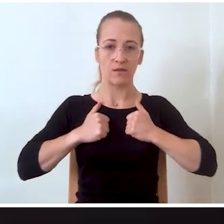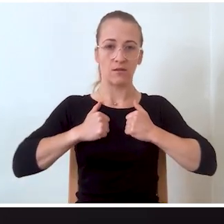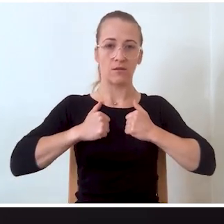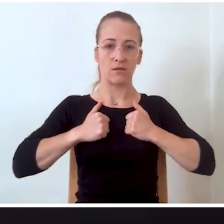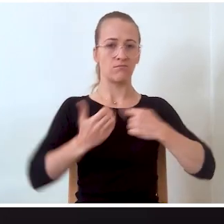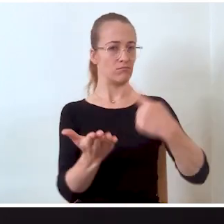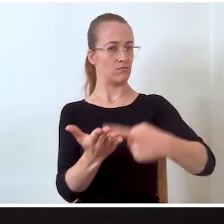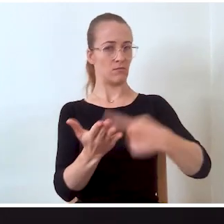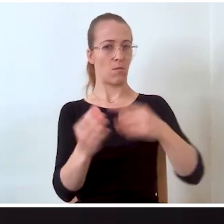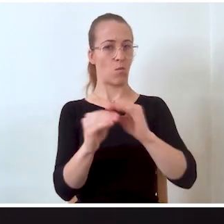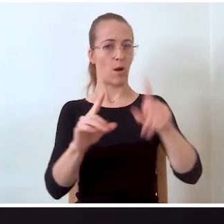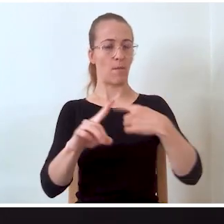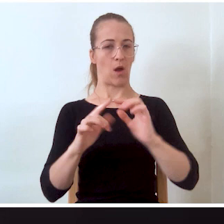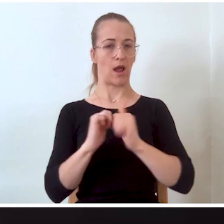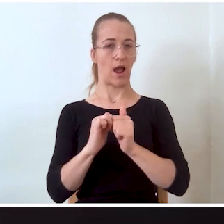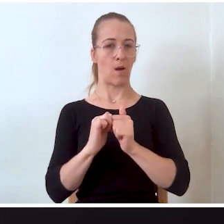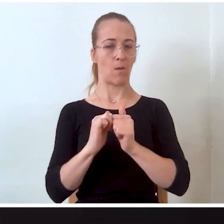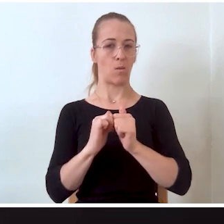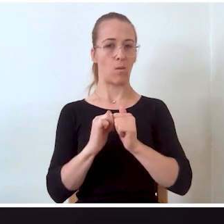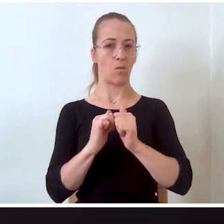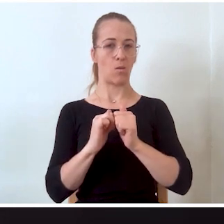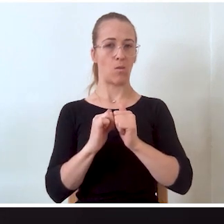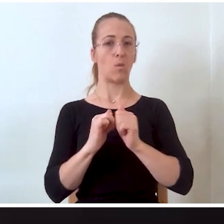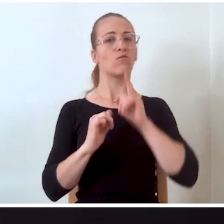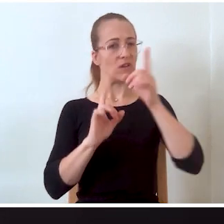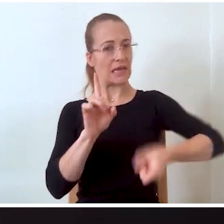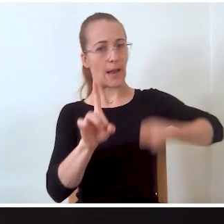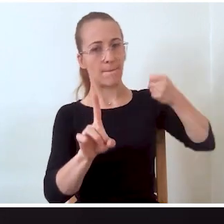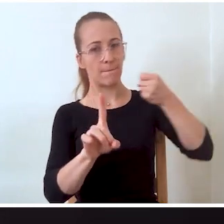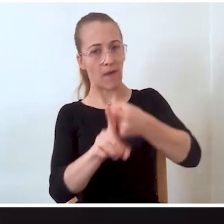let's talk a little bit about really how impactful,